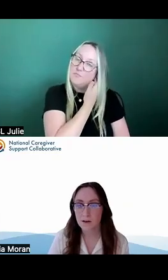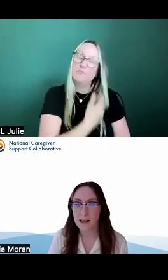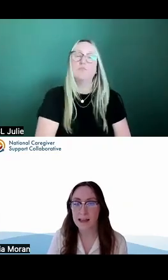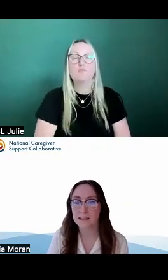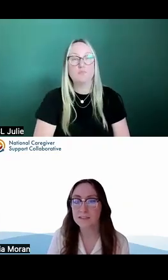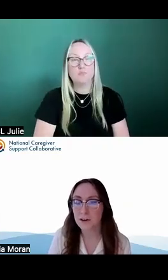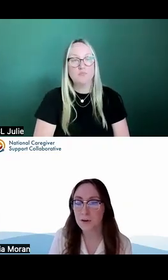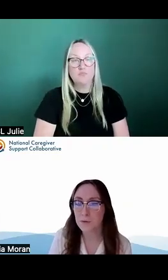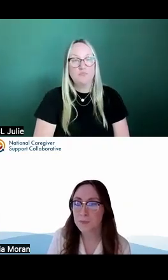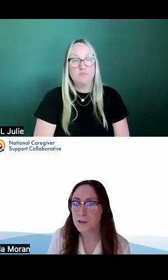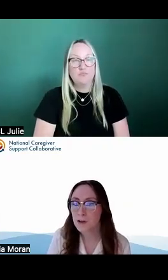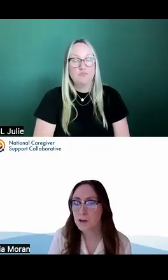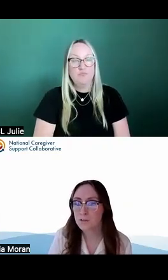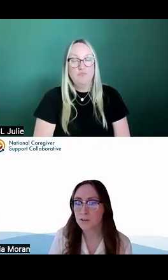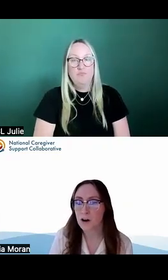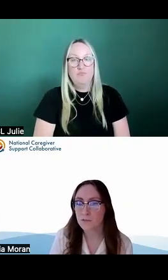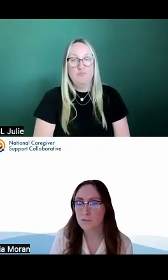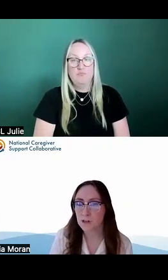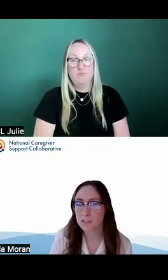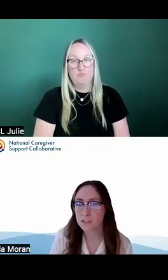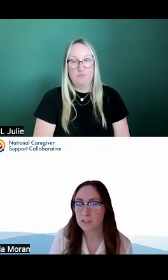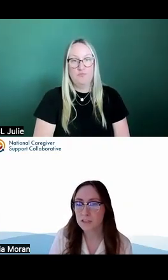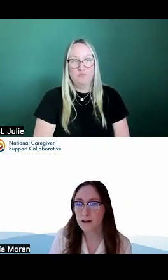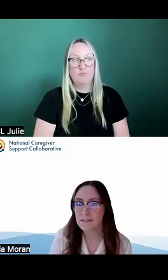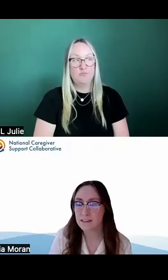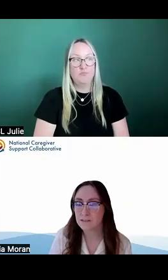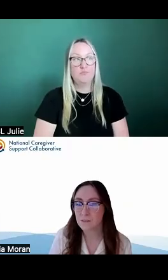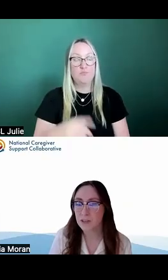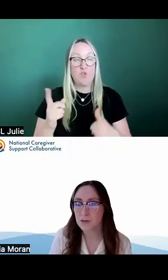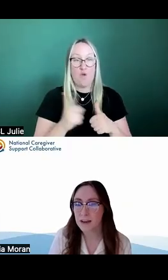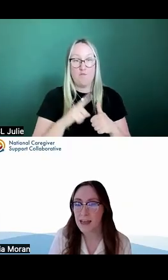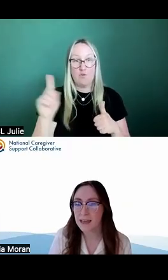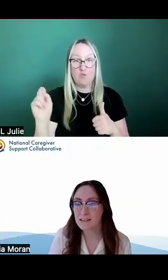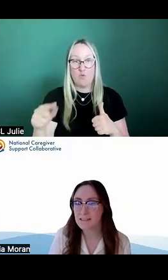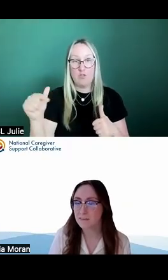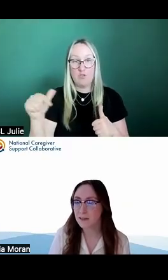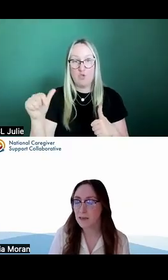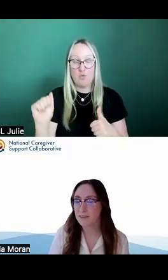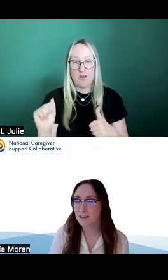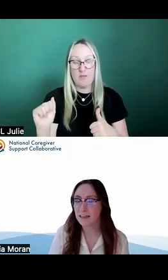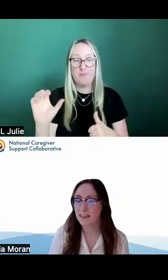Okay, so for our first question from the Q&A. Sheree, may be thinking that